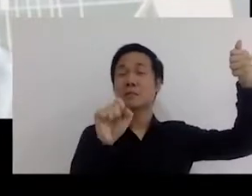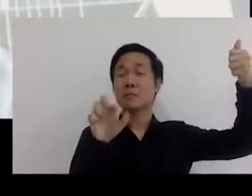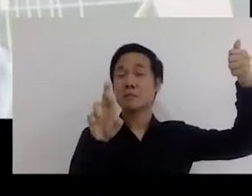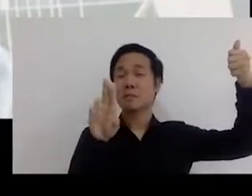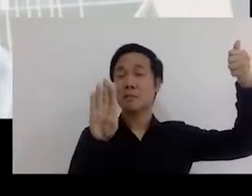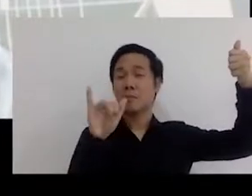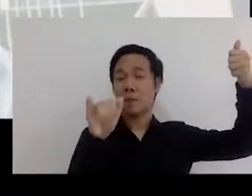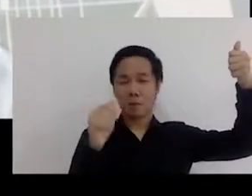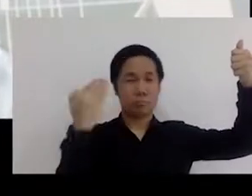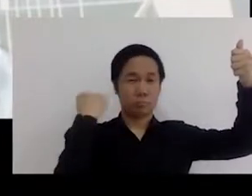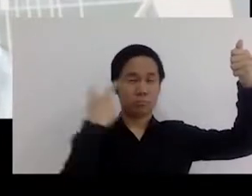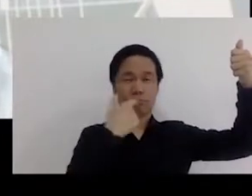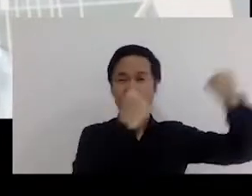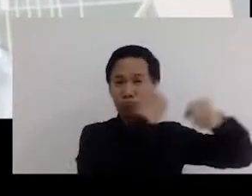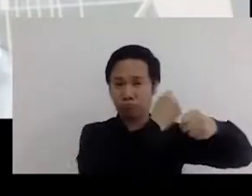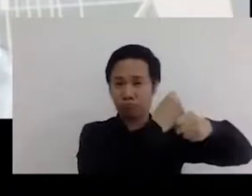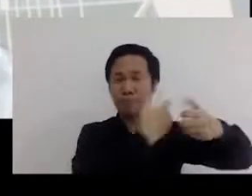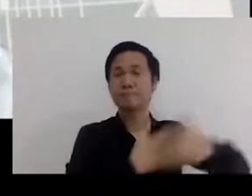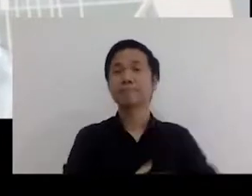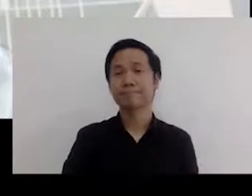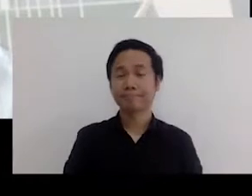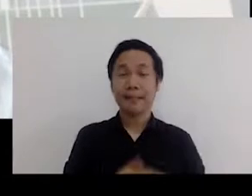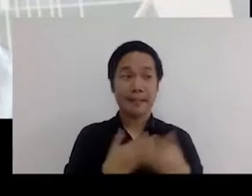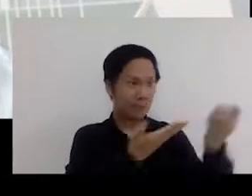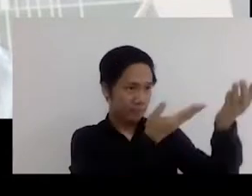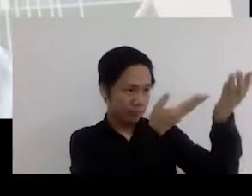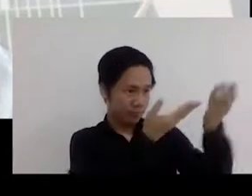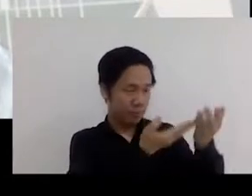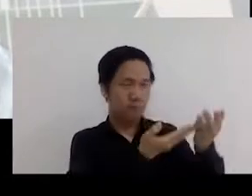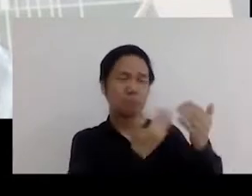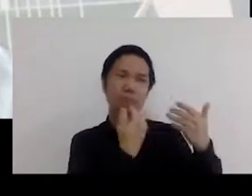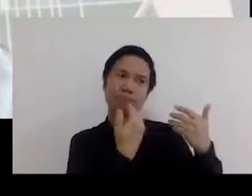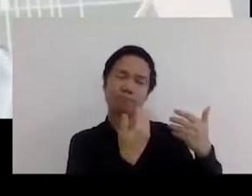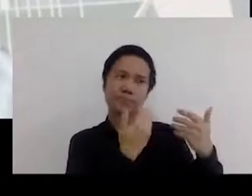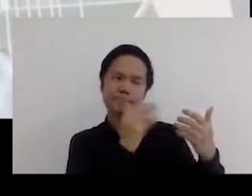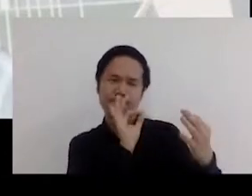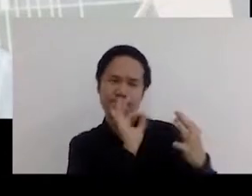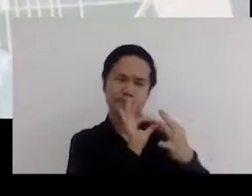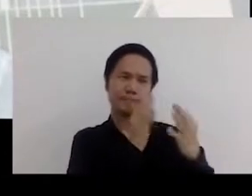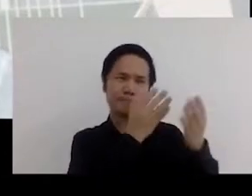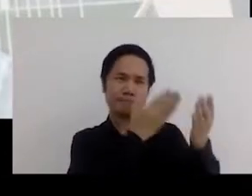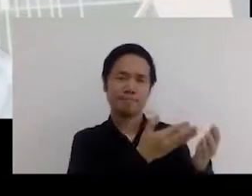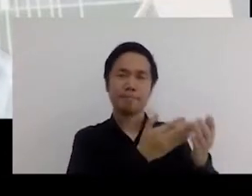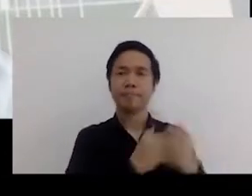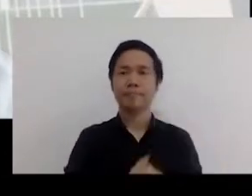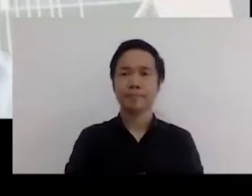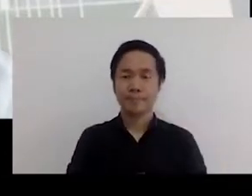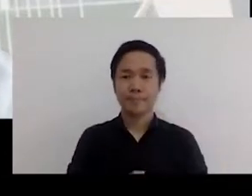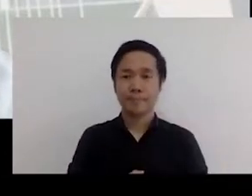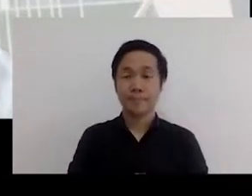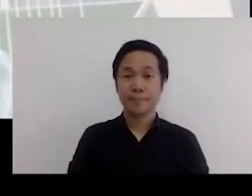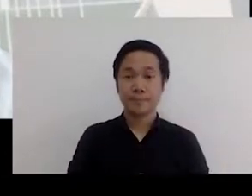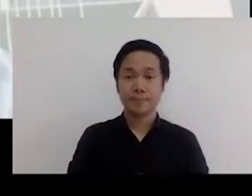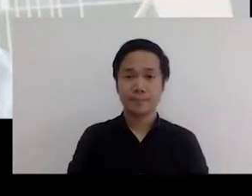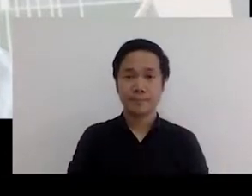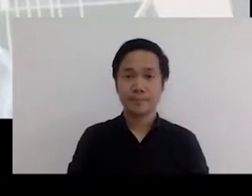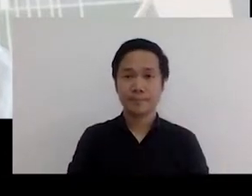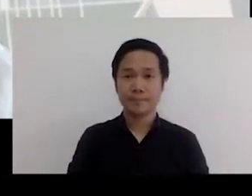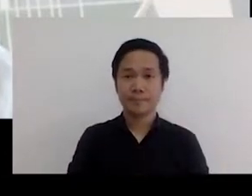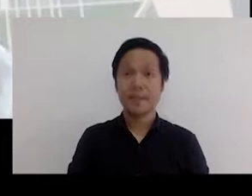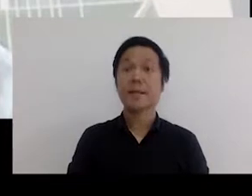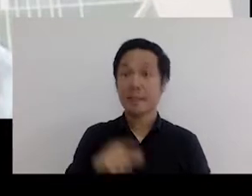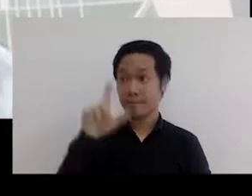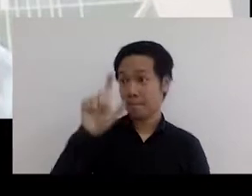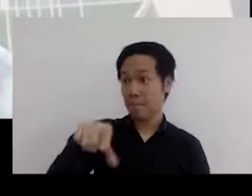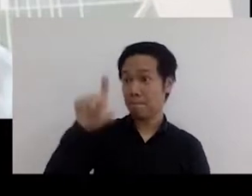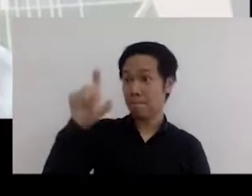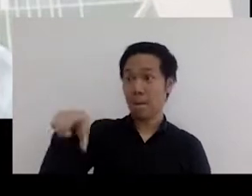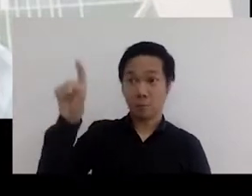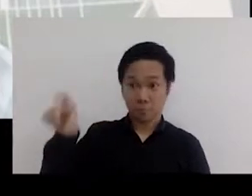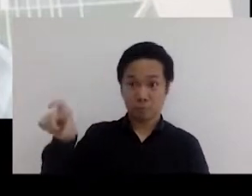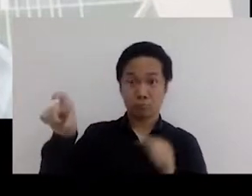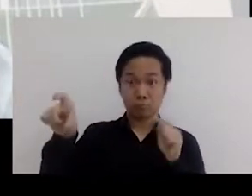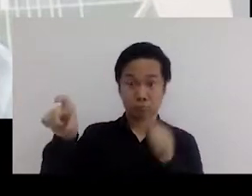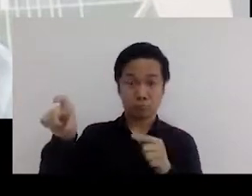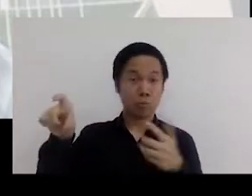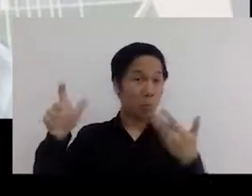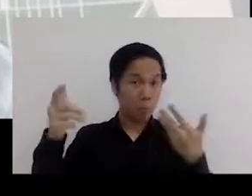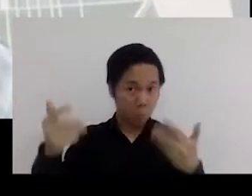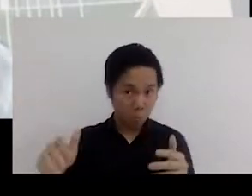Nepal has been chosen as a pilot to implement the United Nations Disability Inclusion Strategy.